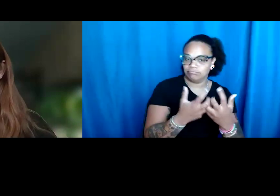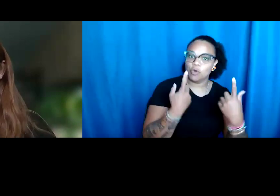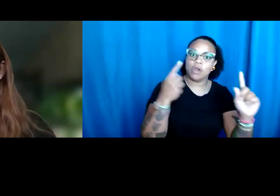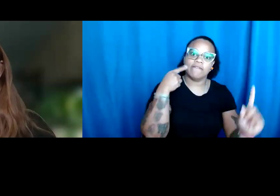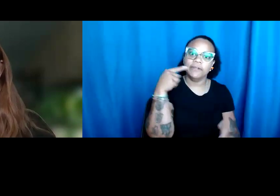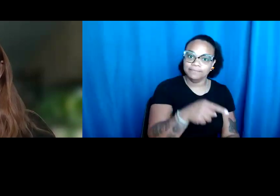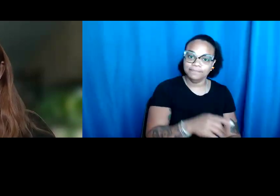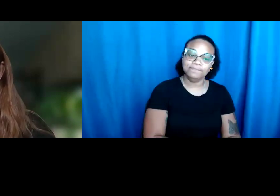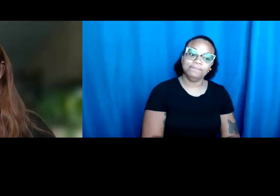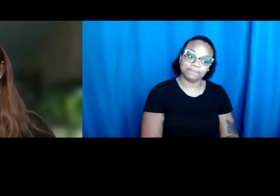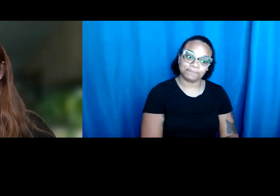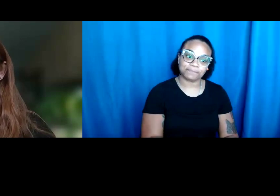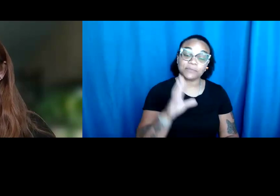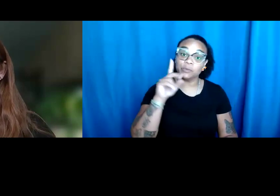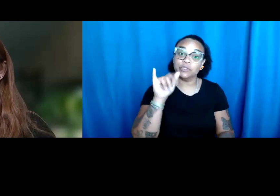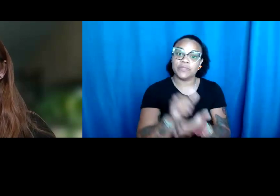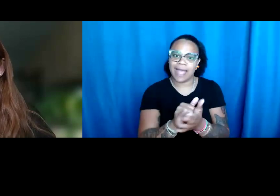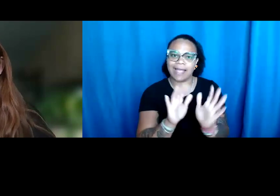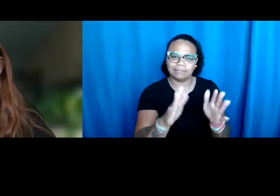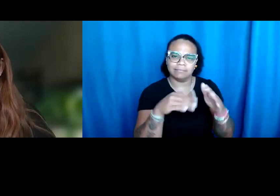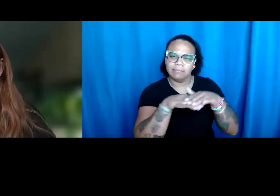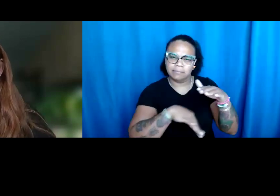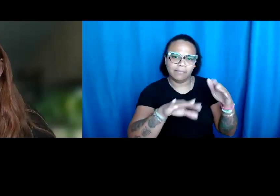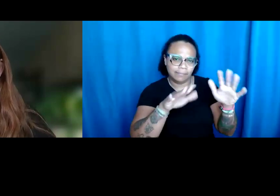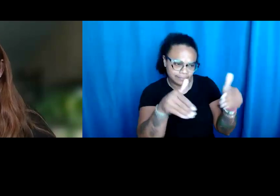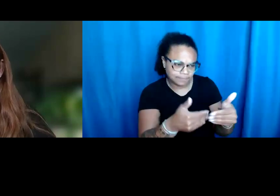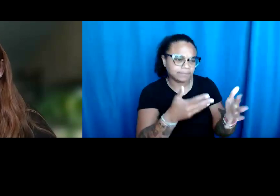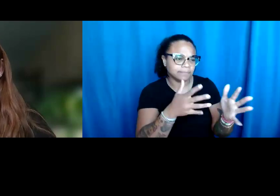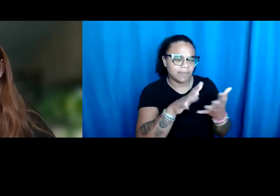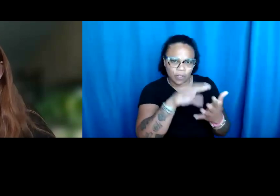So we'll do that kind of triage and get to know you and your needs a little bit.